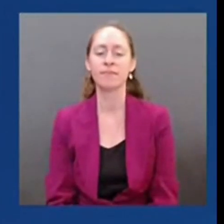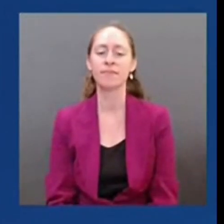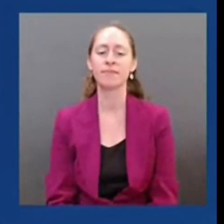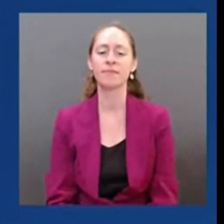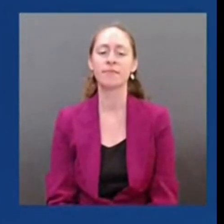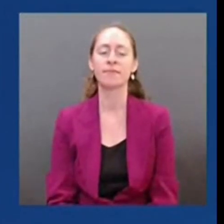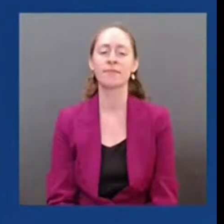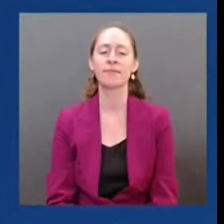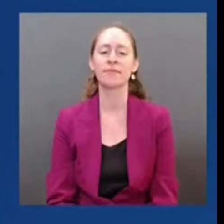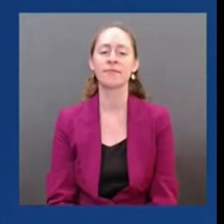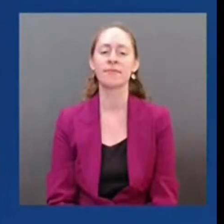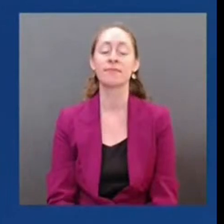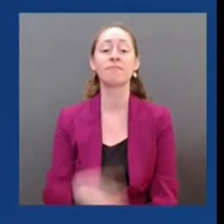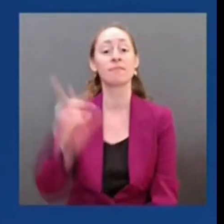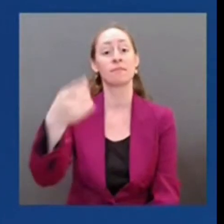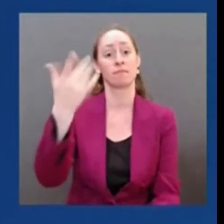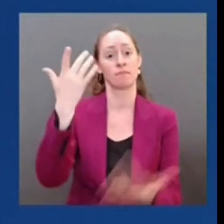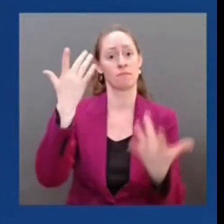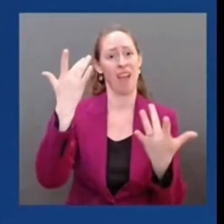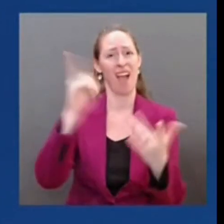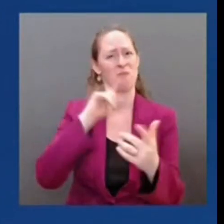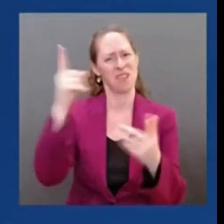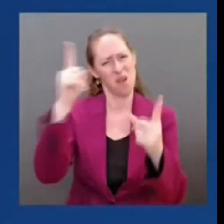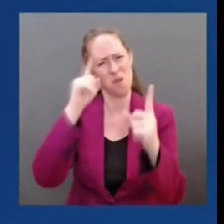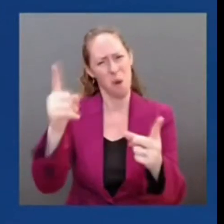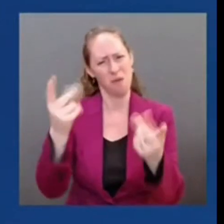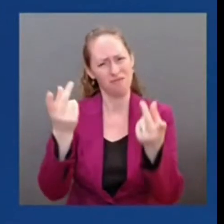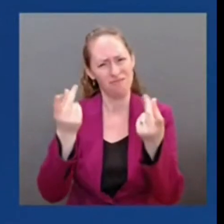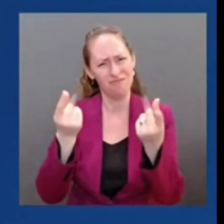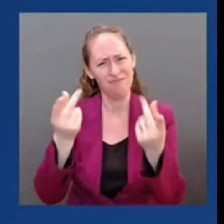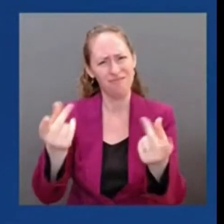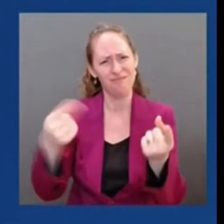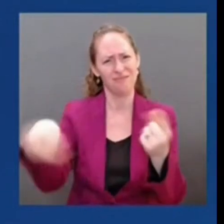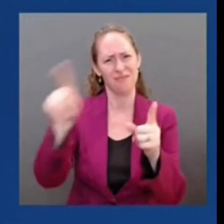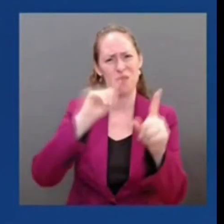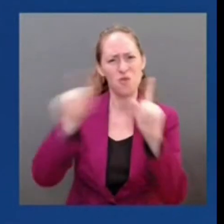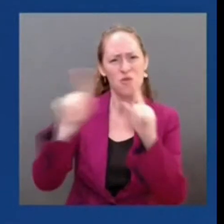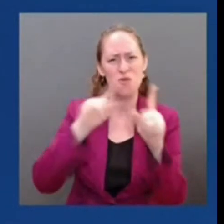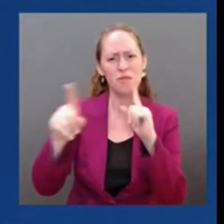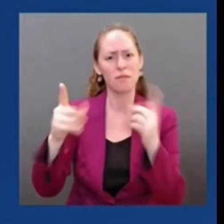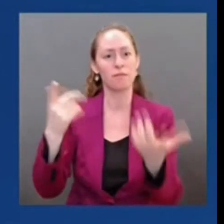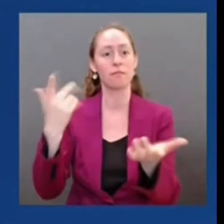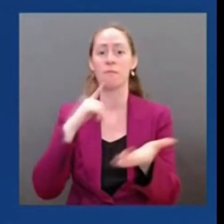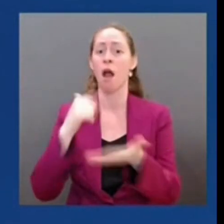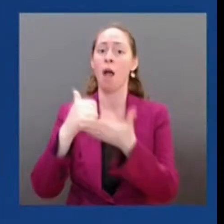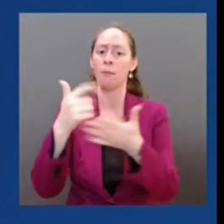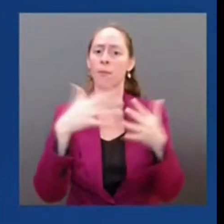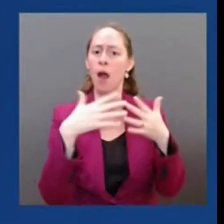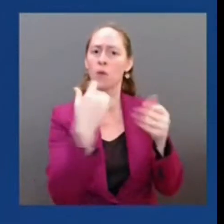COVID-19 TESTS.GOV. THE ADMINISTRATION HAS PUT IN A